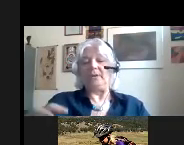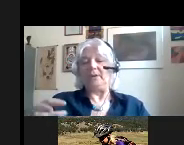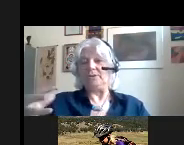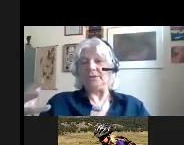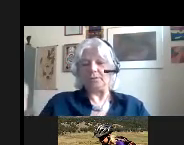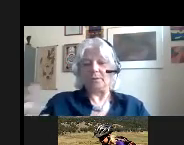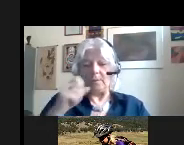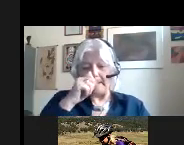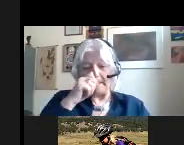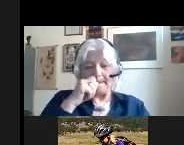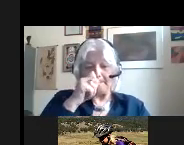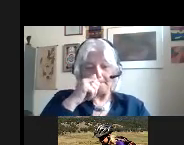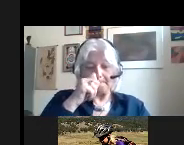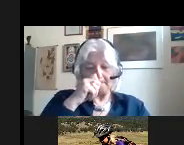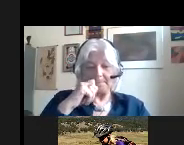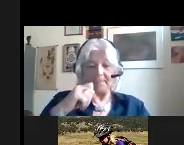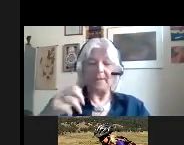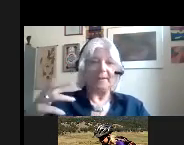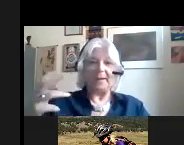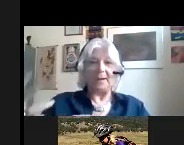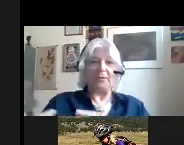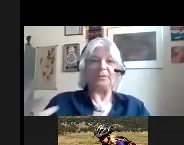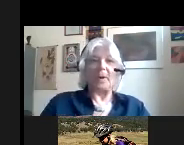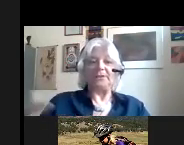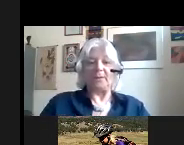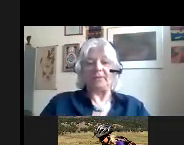the individual response to everything might be